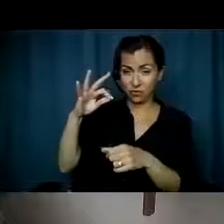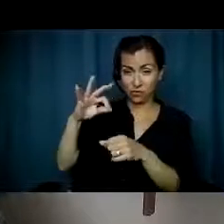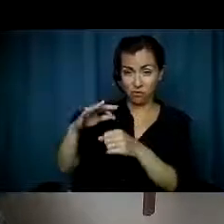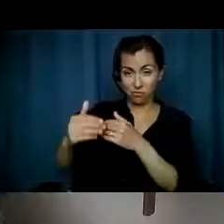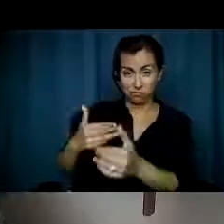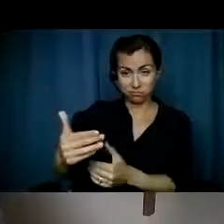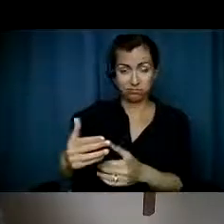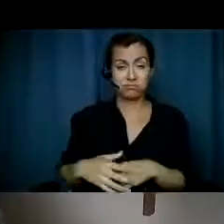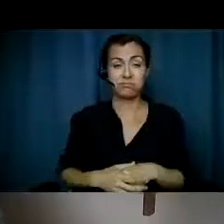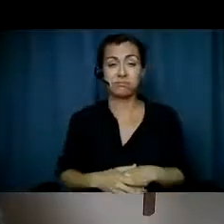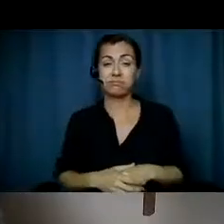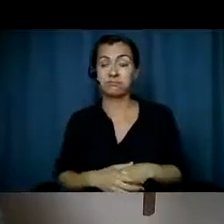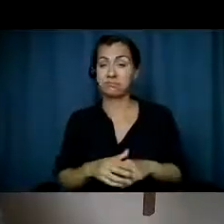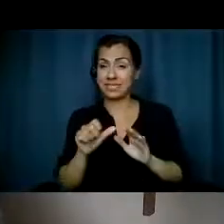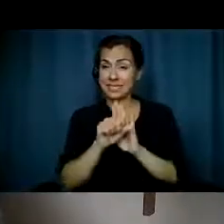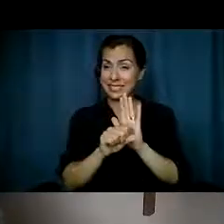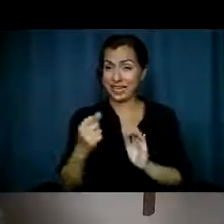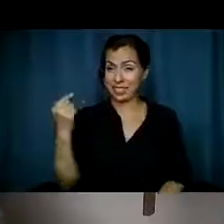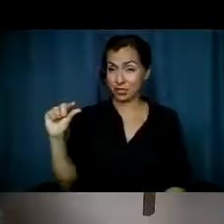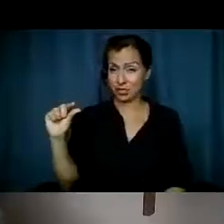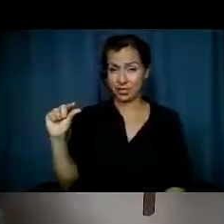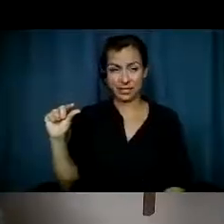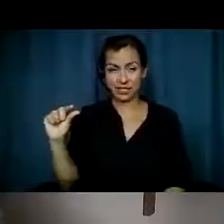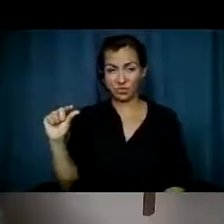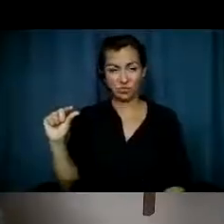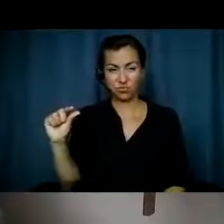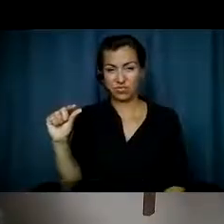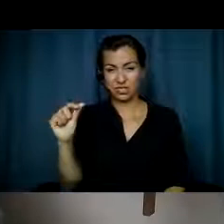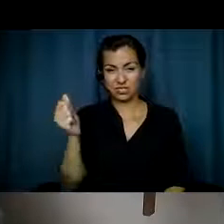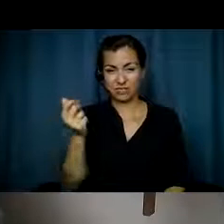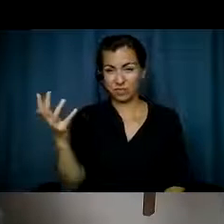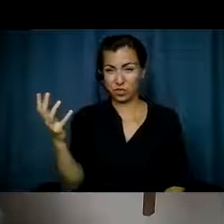available for folks.